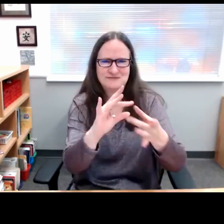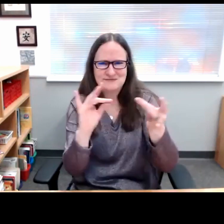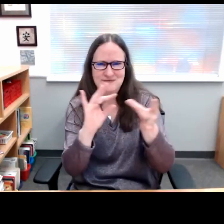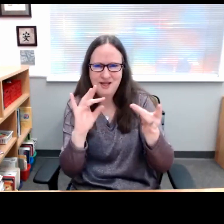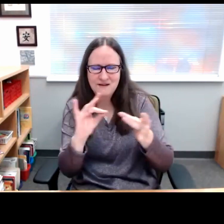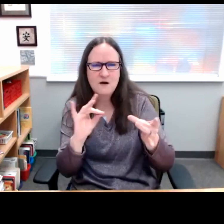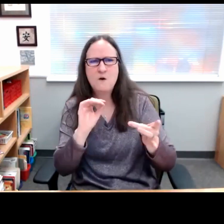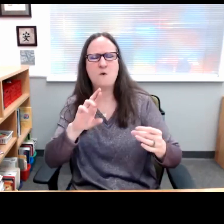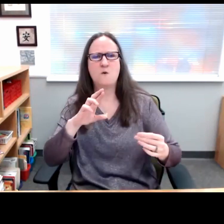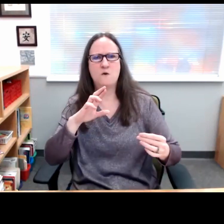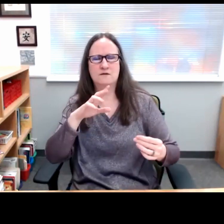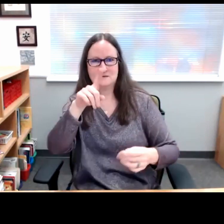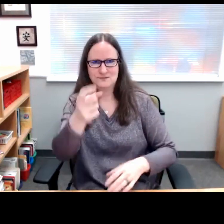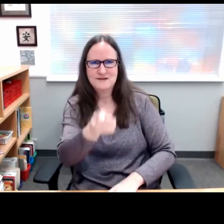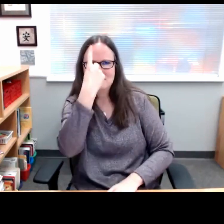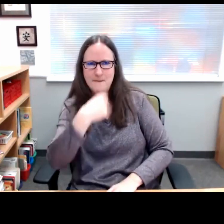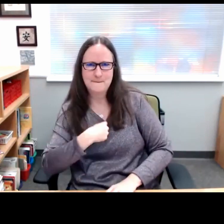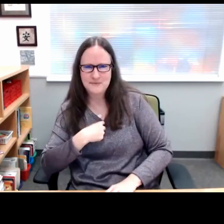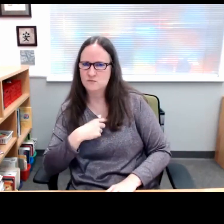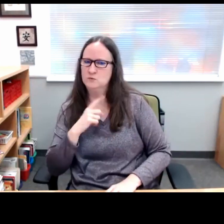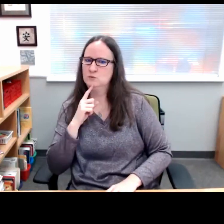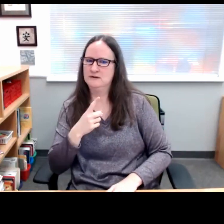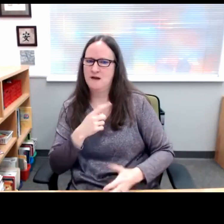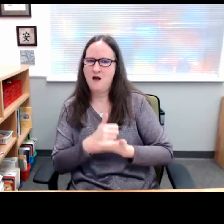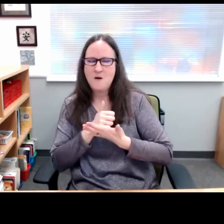And being able to understand something that's being said